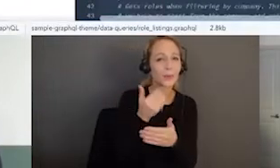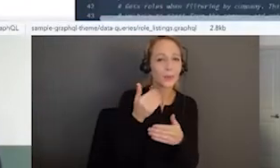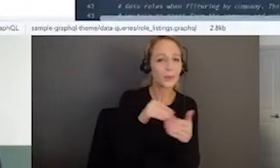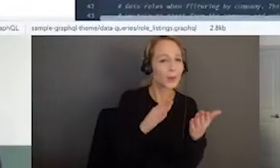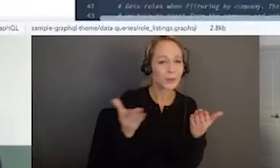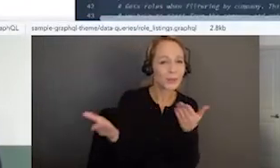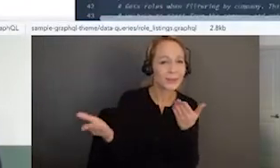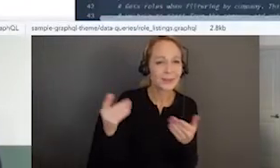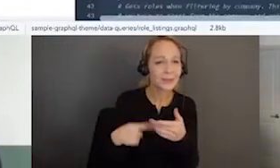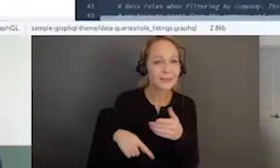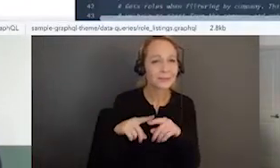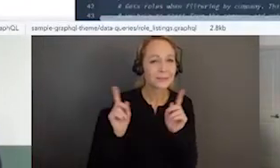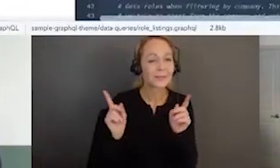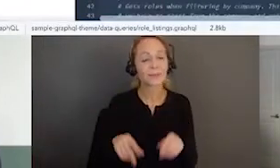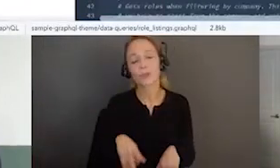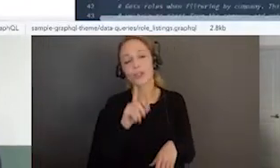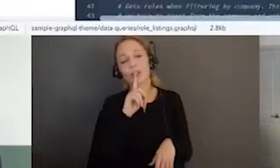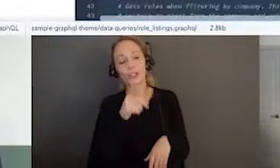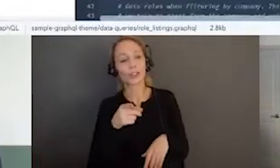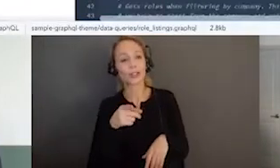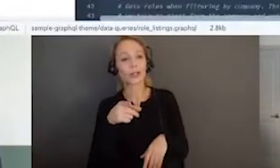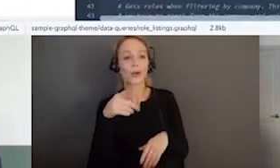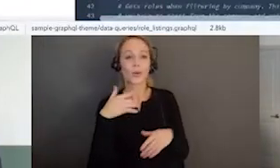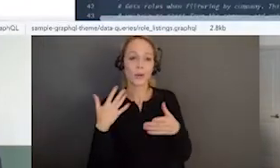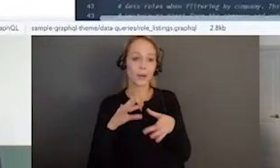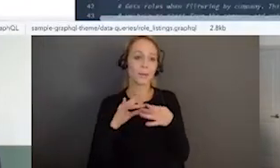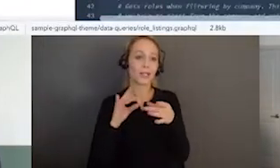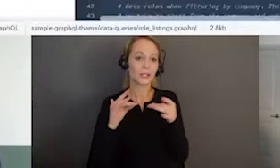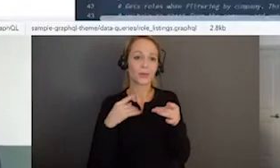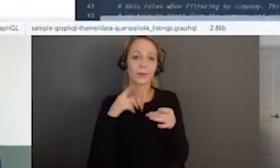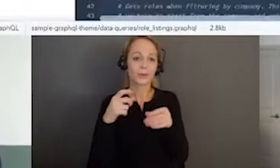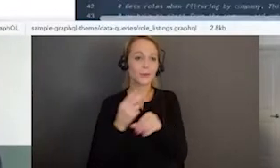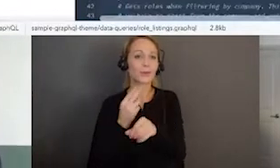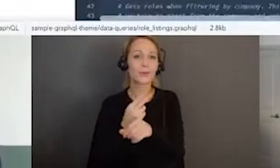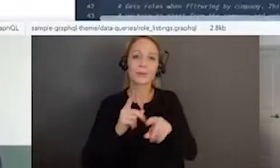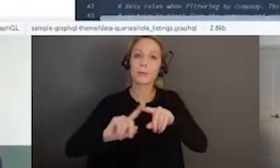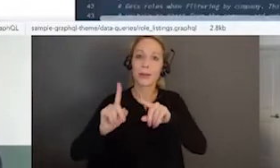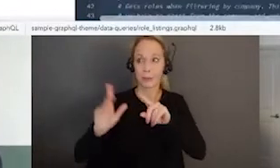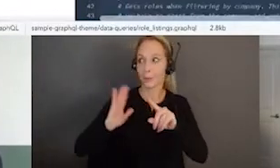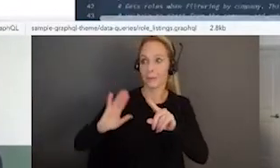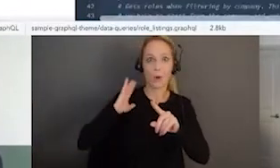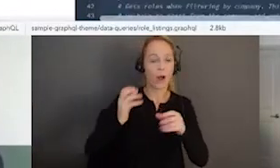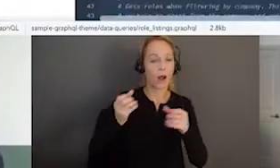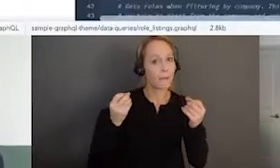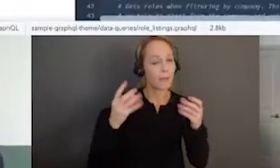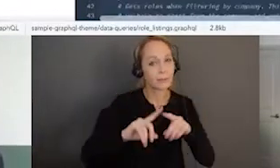SURE. WE HAD TO USE MULTIPLE HUBBLE FUNCTIONS TO GRAB ALL THE DATA WE NEEDED TO RENDER THE PAGE.